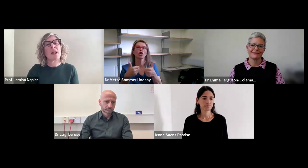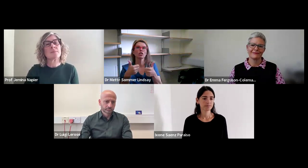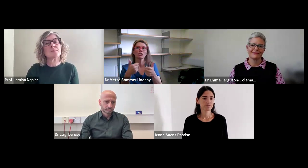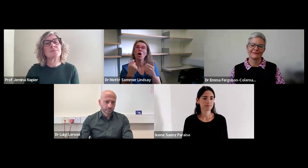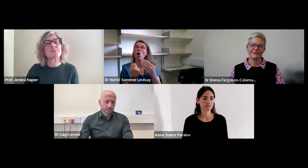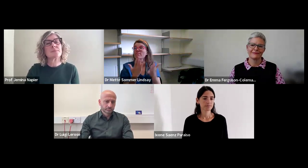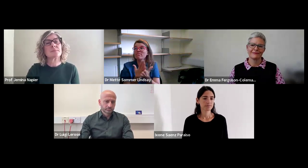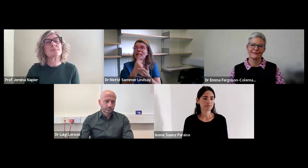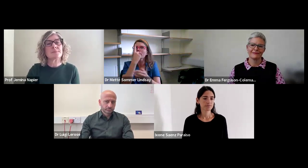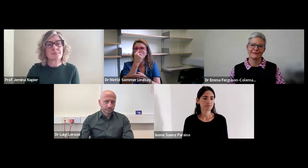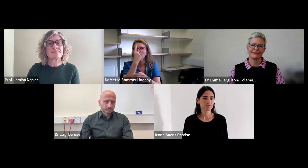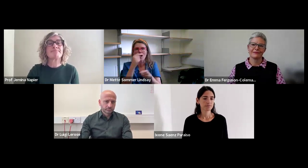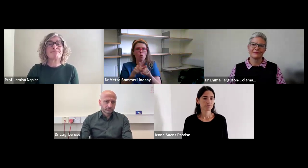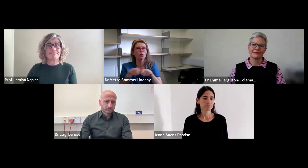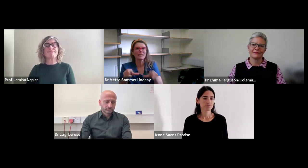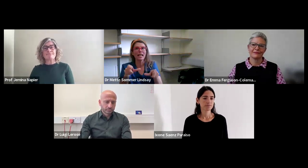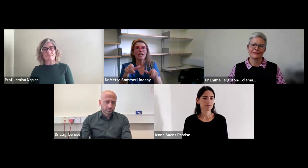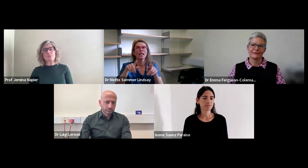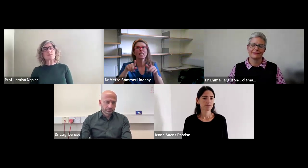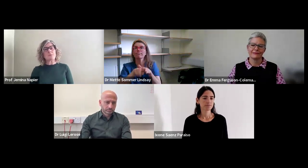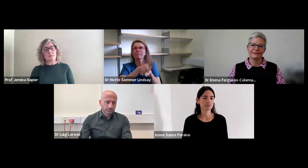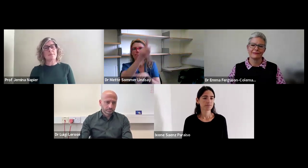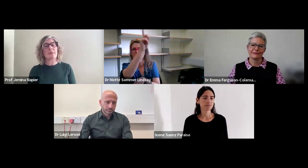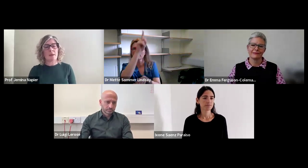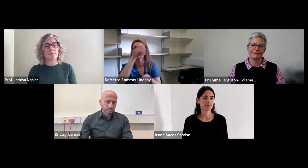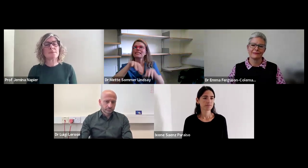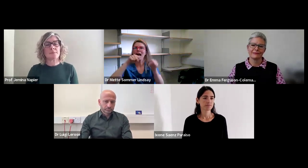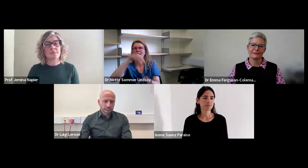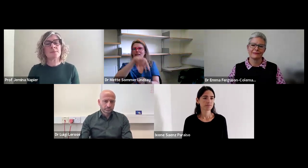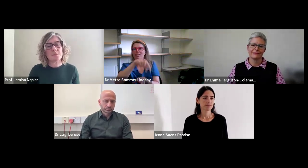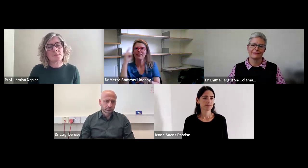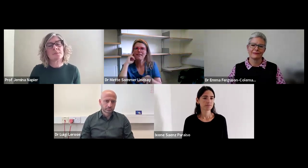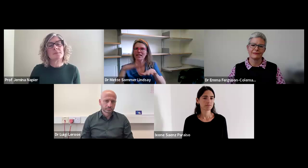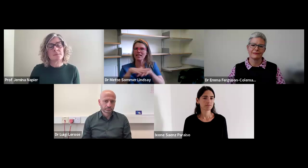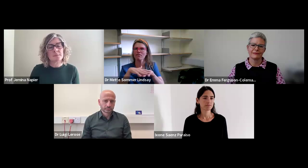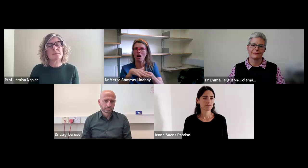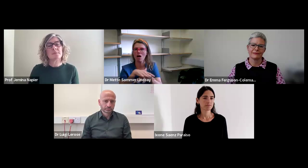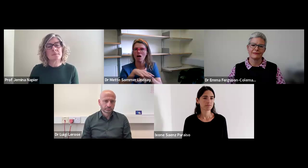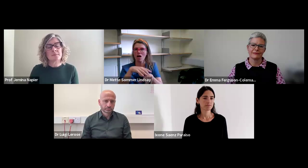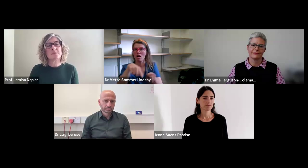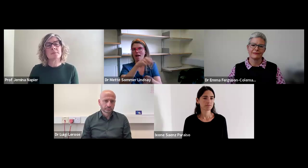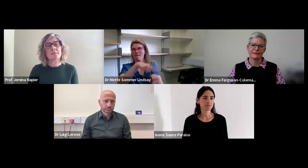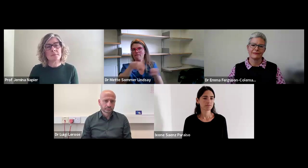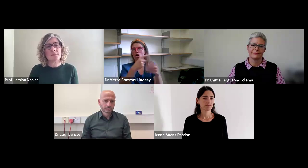teaching sign language and I think that's obviously very good. For me where there's